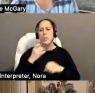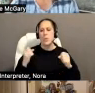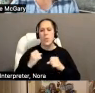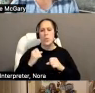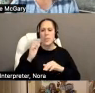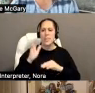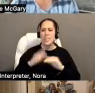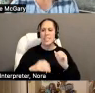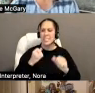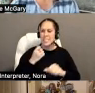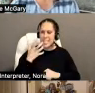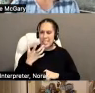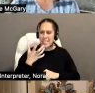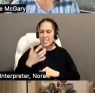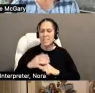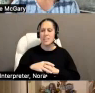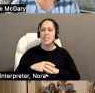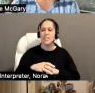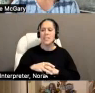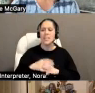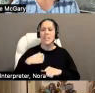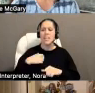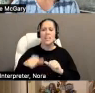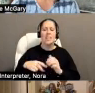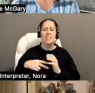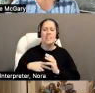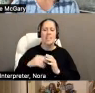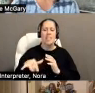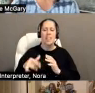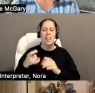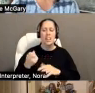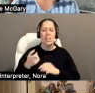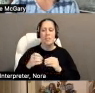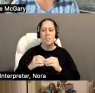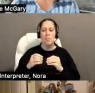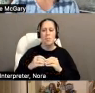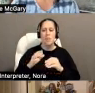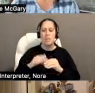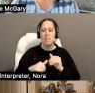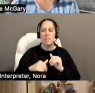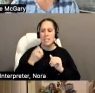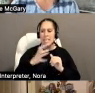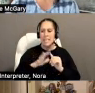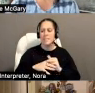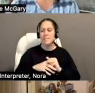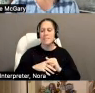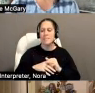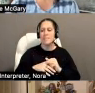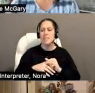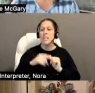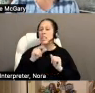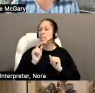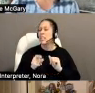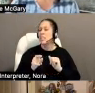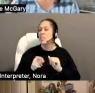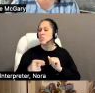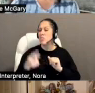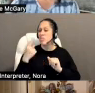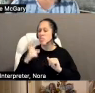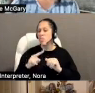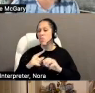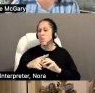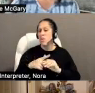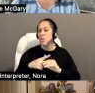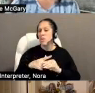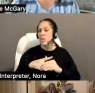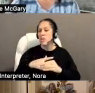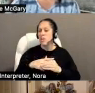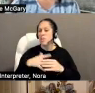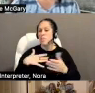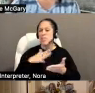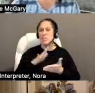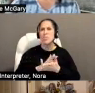So I can I can stand that a little bit more. Um, this was for I-- my school did-- um, my